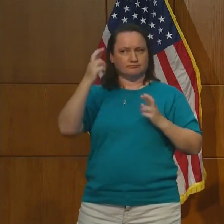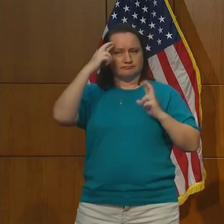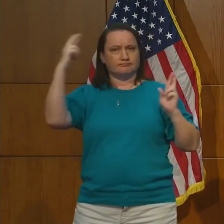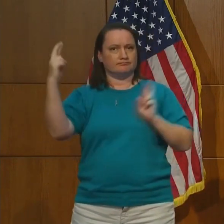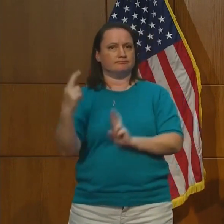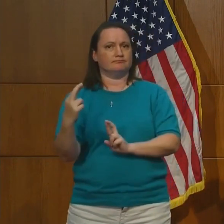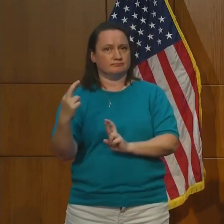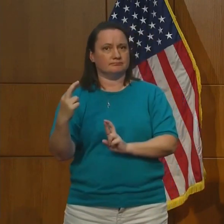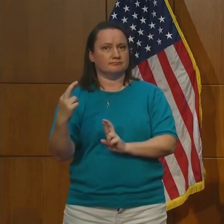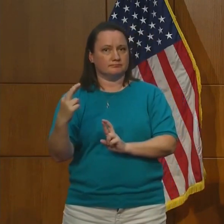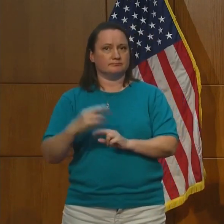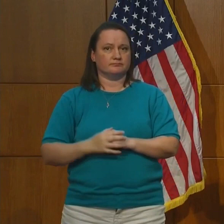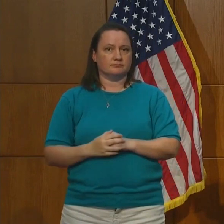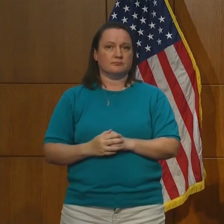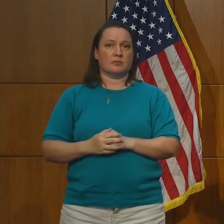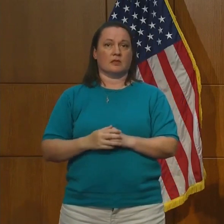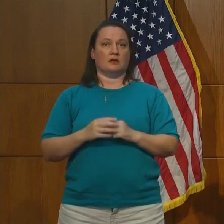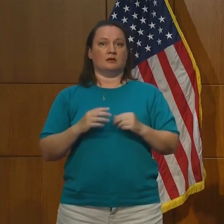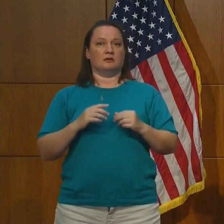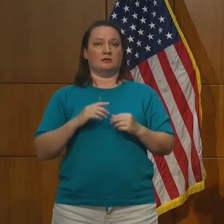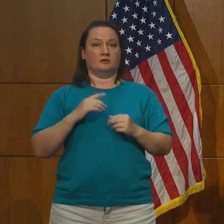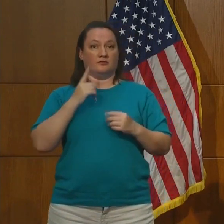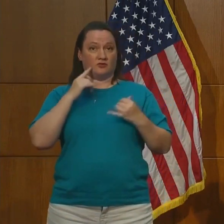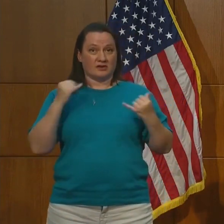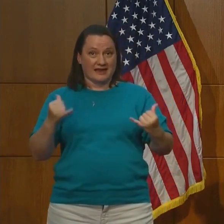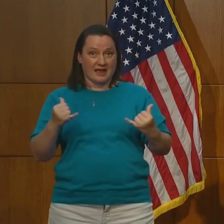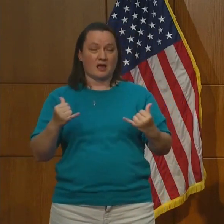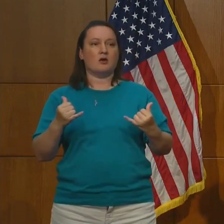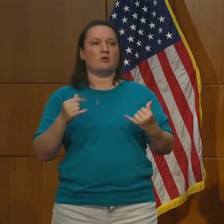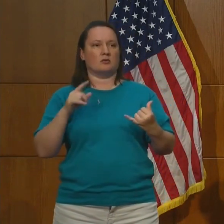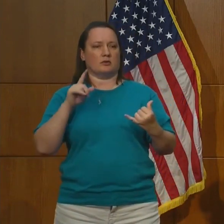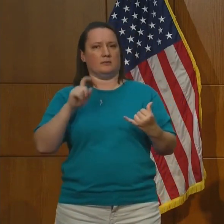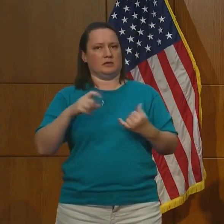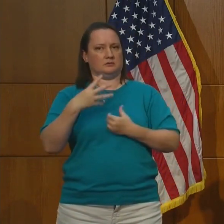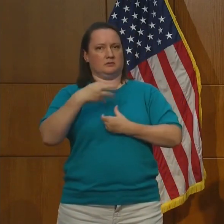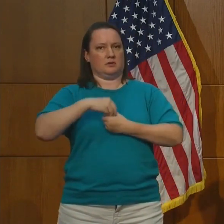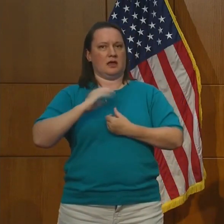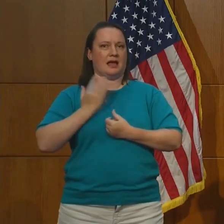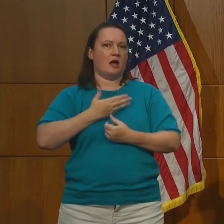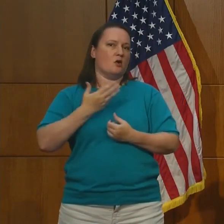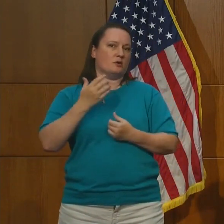IN. WE KNOW THAT IT IT PROTECTS OTHERS AND OTHERS WEARING MASKS PROTECT I FINISHED THE RIGHT